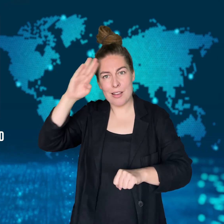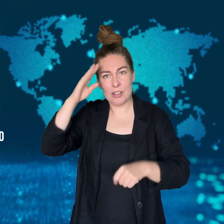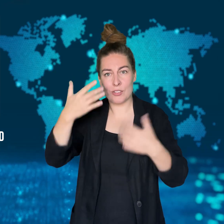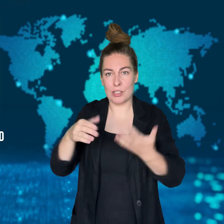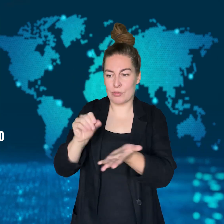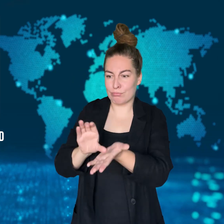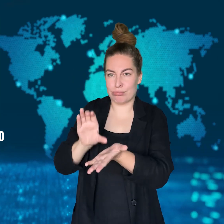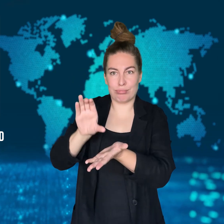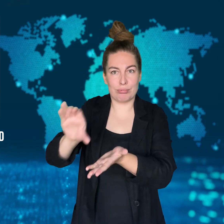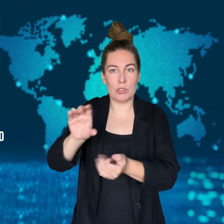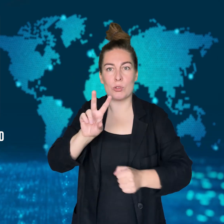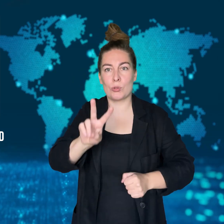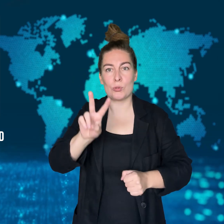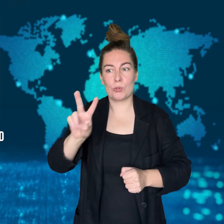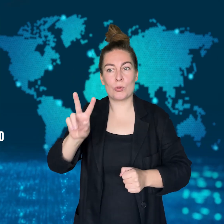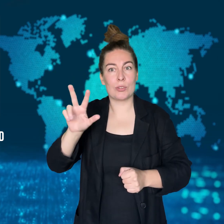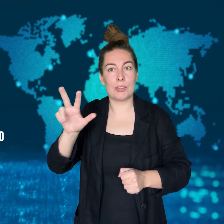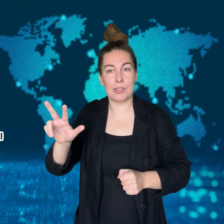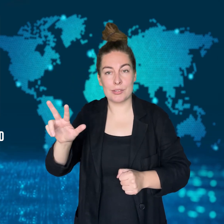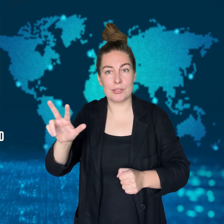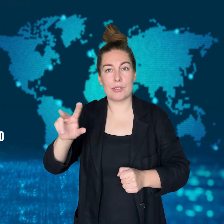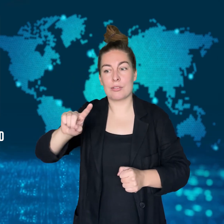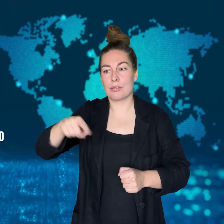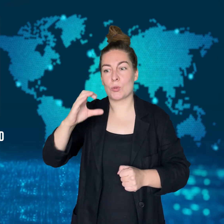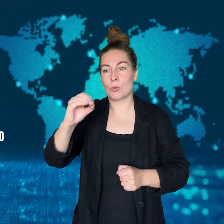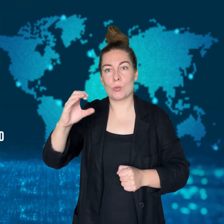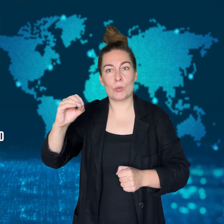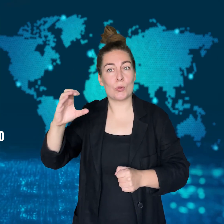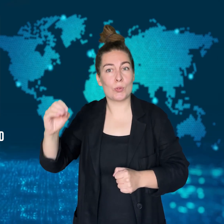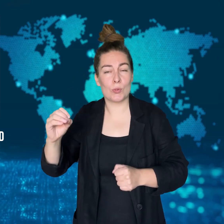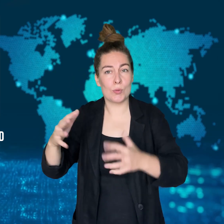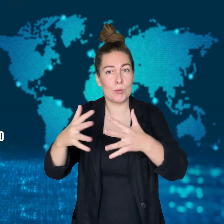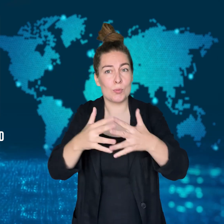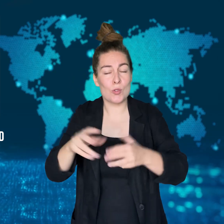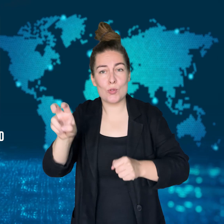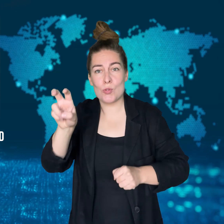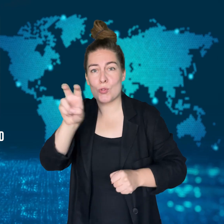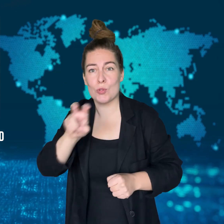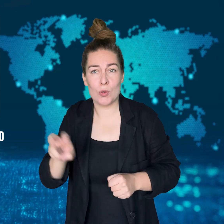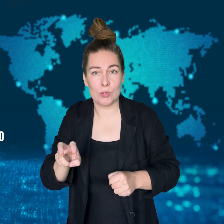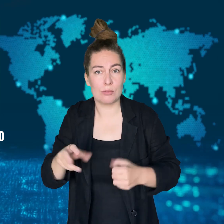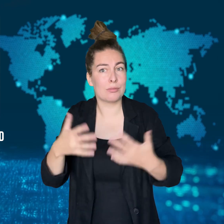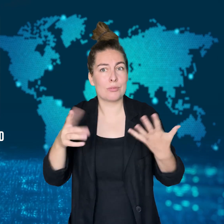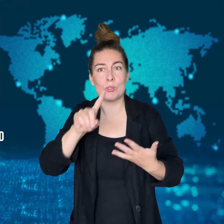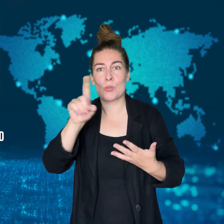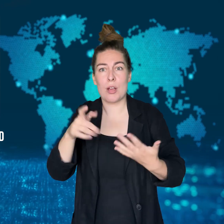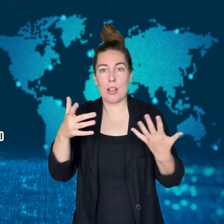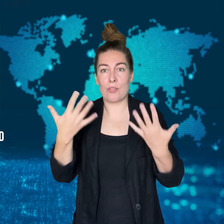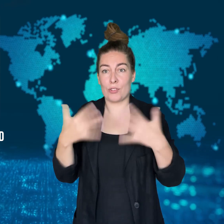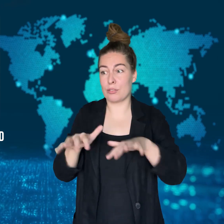In 2022, there was a $223,000 USD payment to